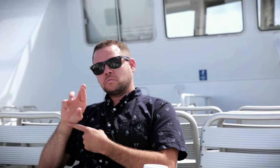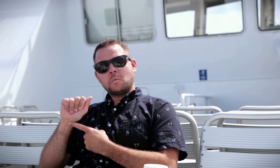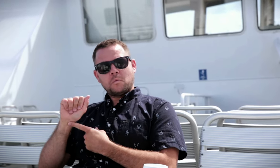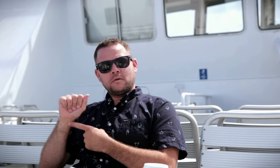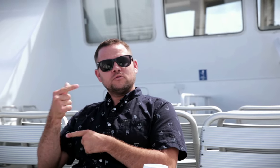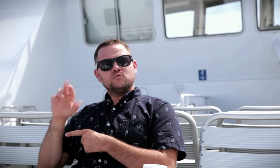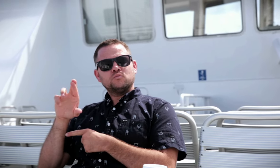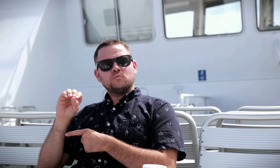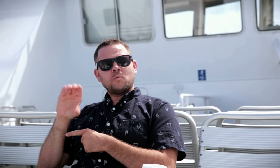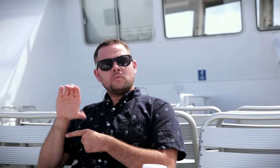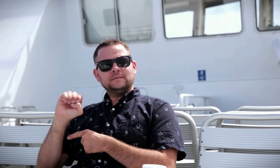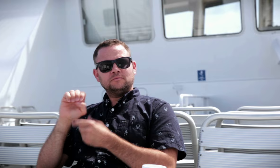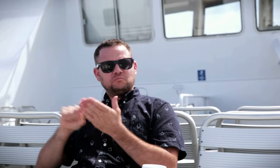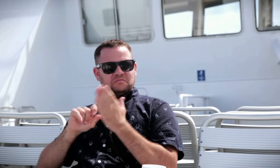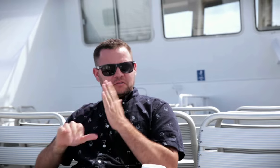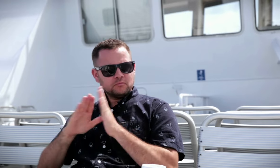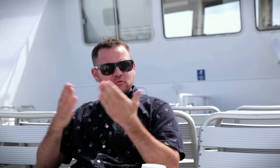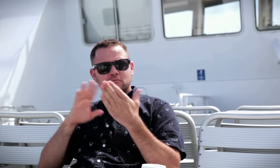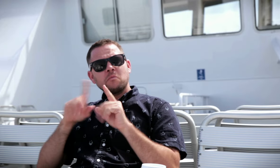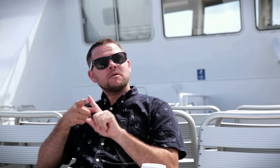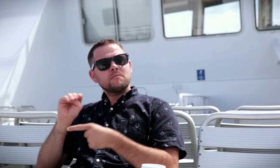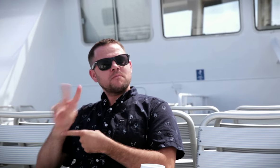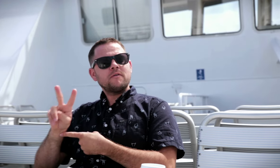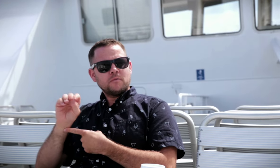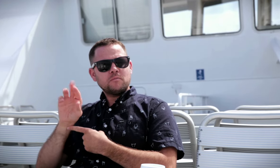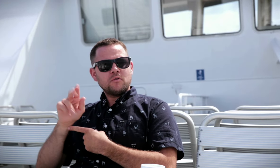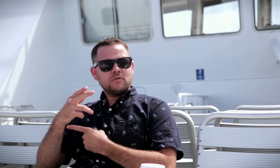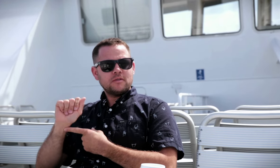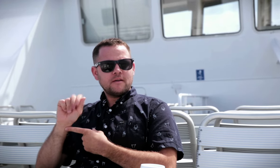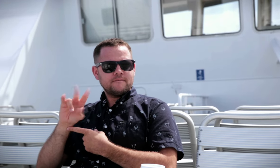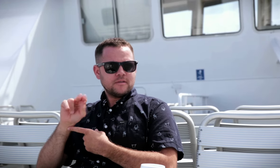by Nora Groce addresses Martha's Vineyard.